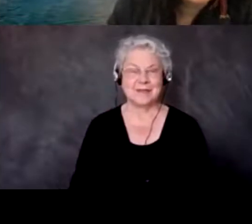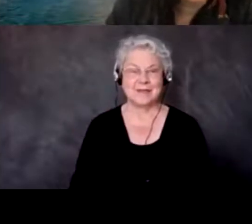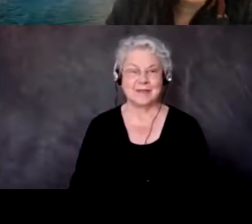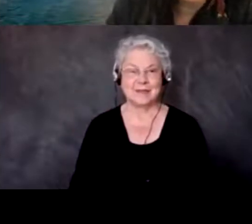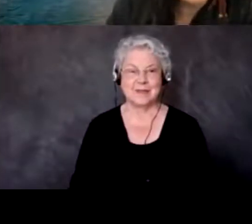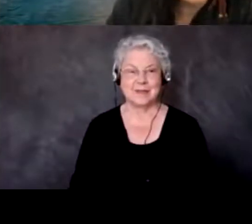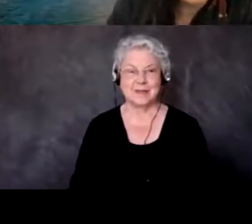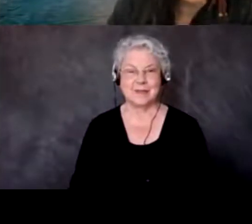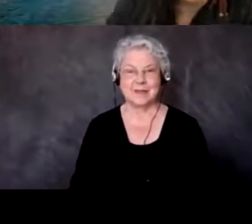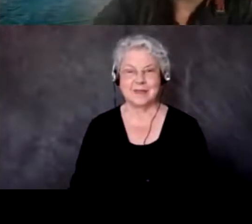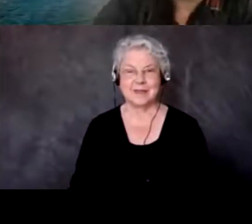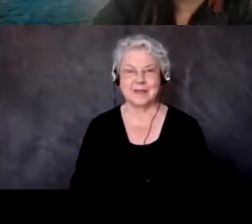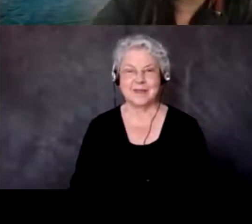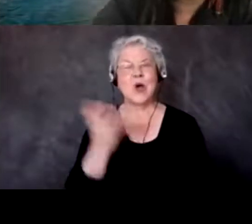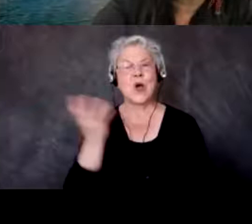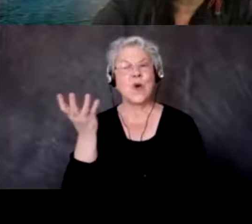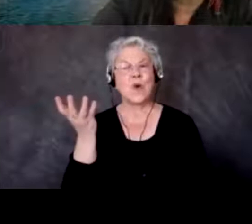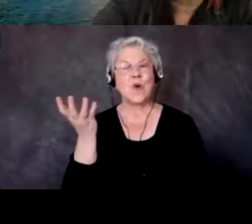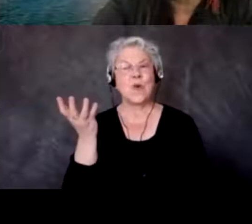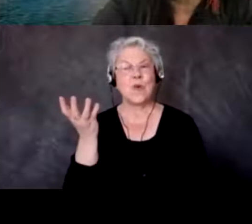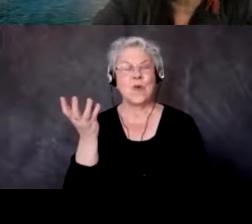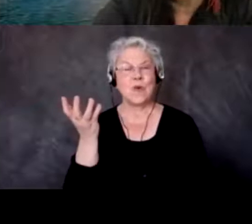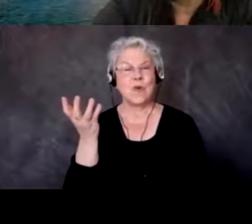Okay, what is a CCP?